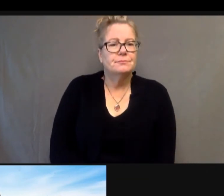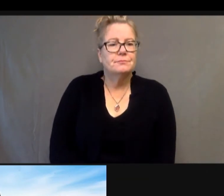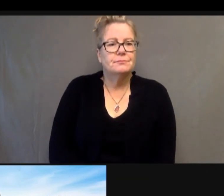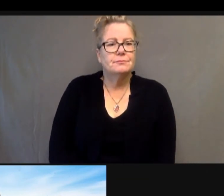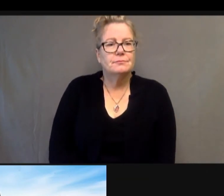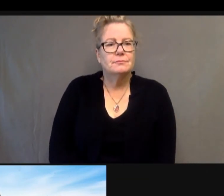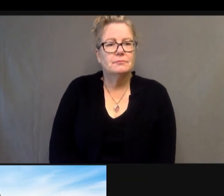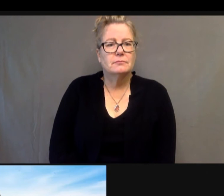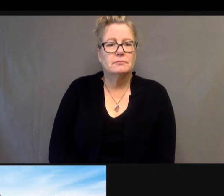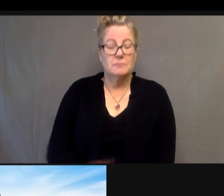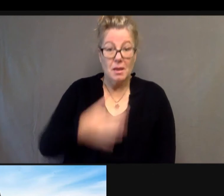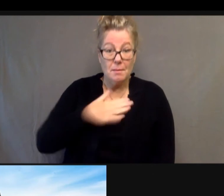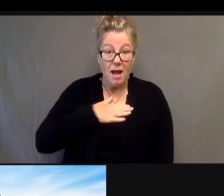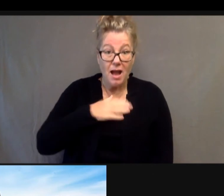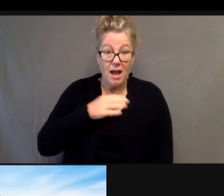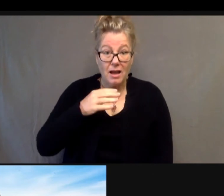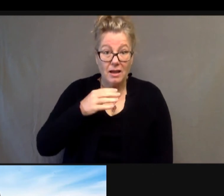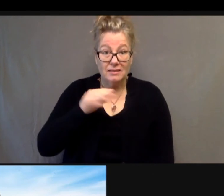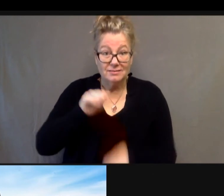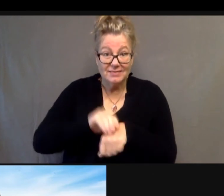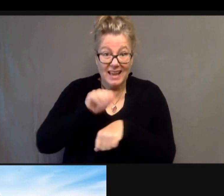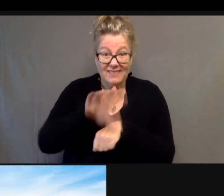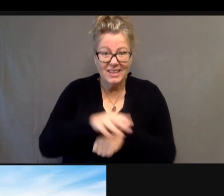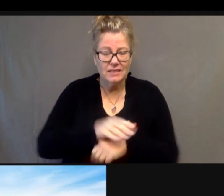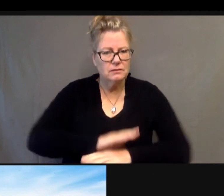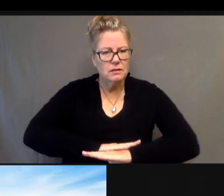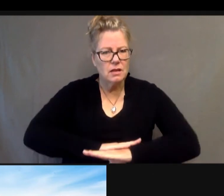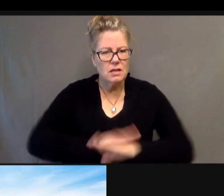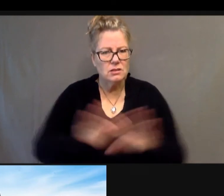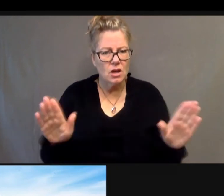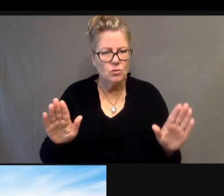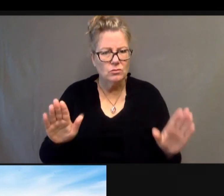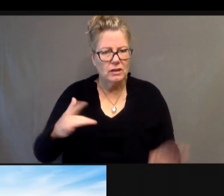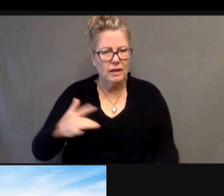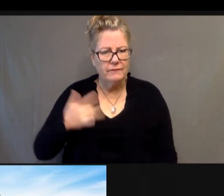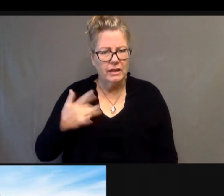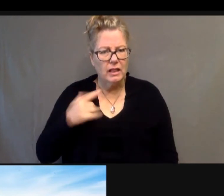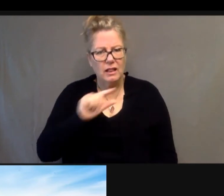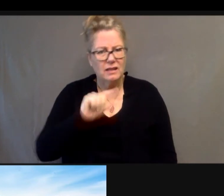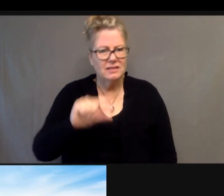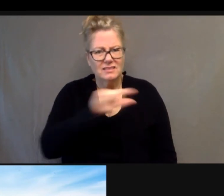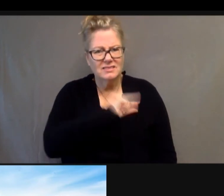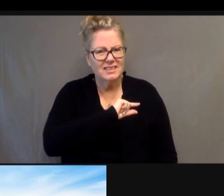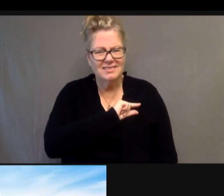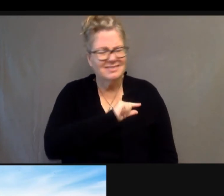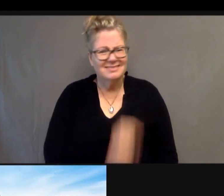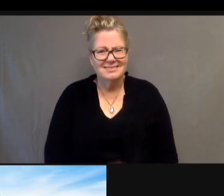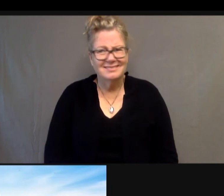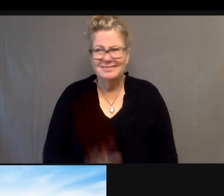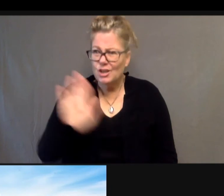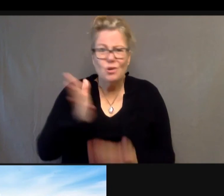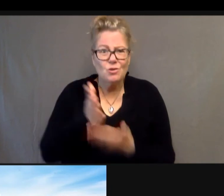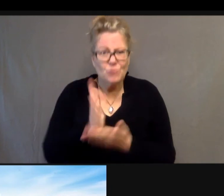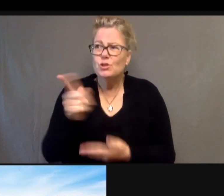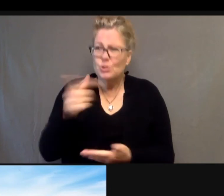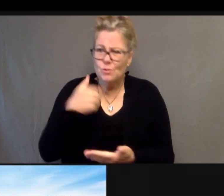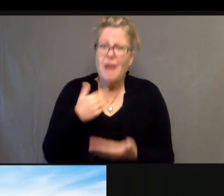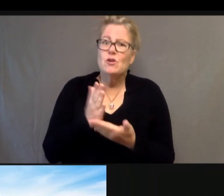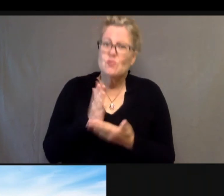feel guilty. These are your rights. You have a right to have equal access, you're capable,